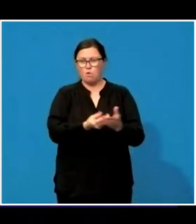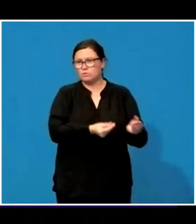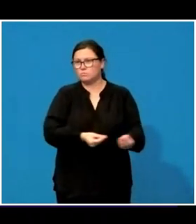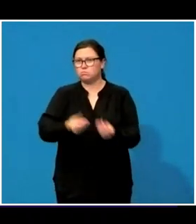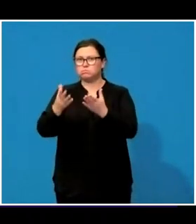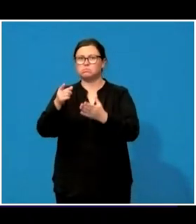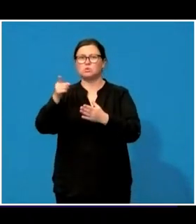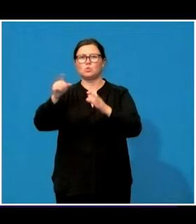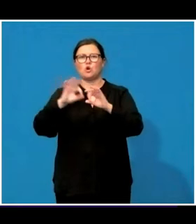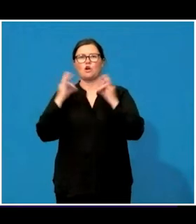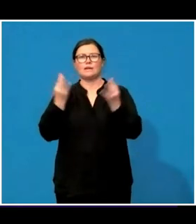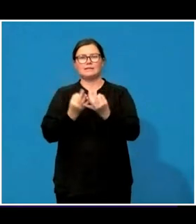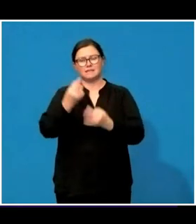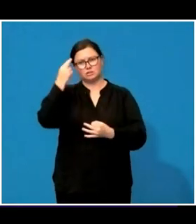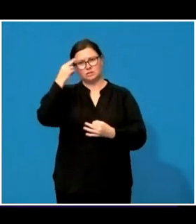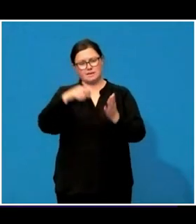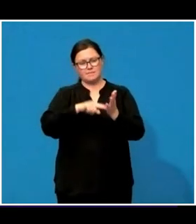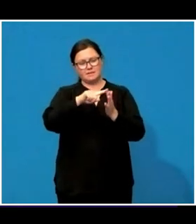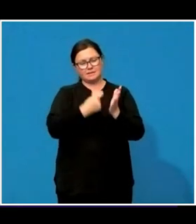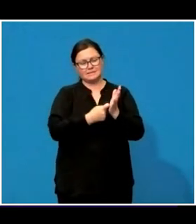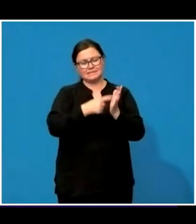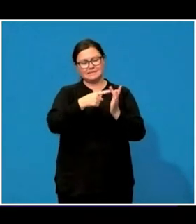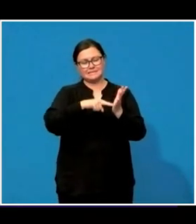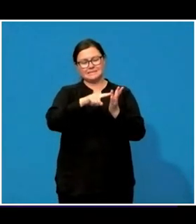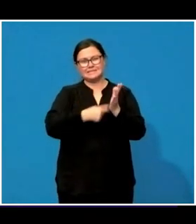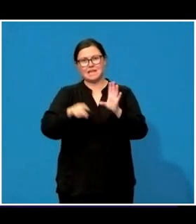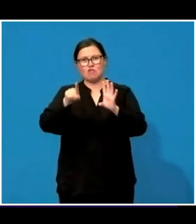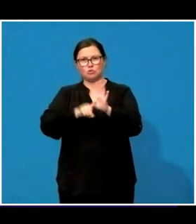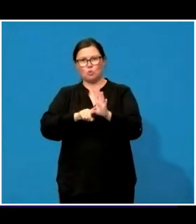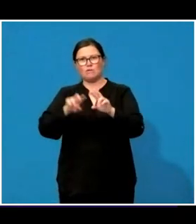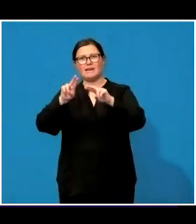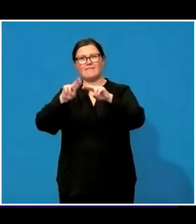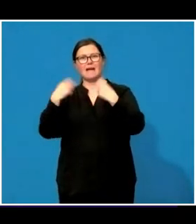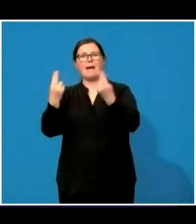removed from his child - from his mother, effectively, from that SIL accommodation.